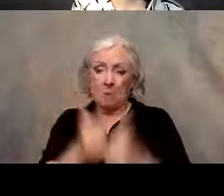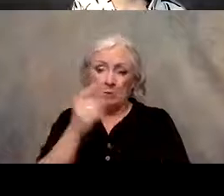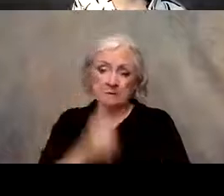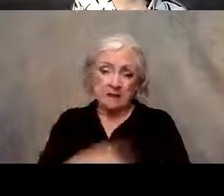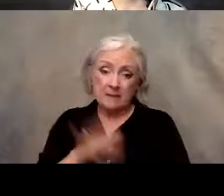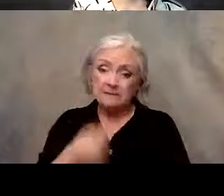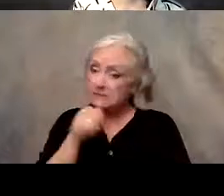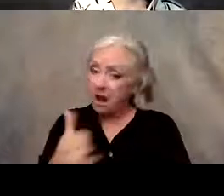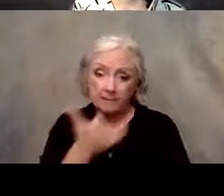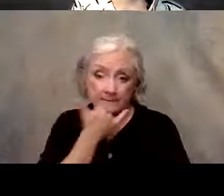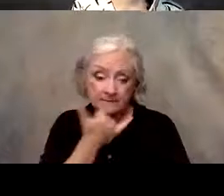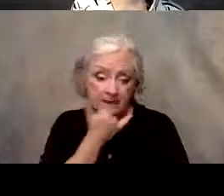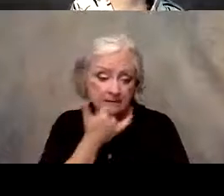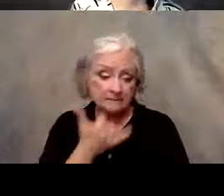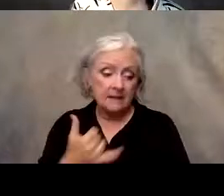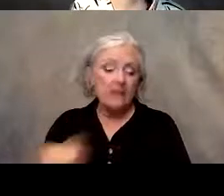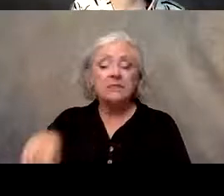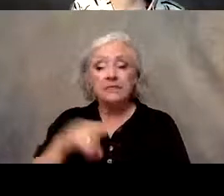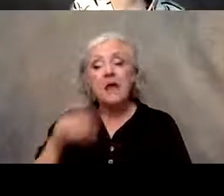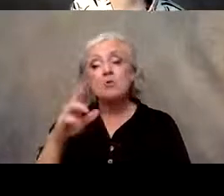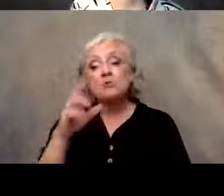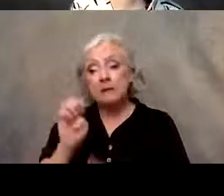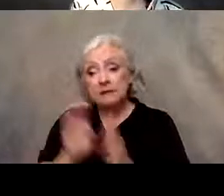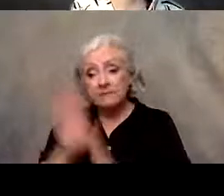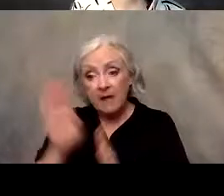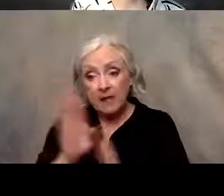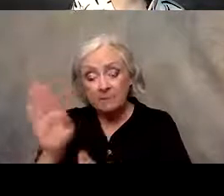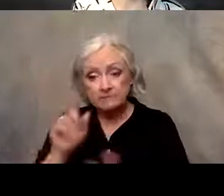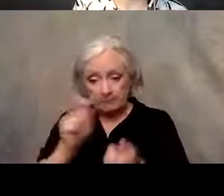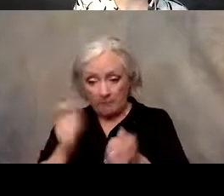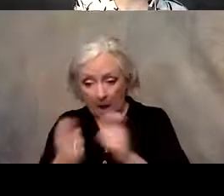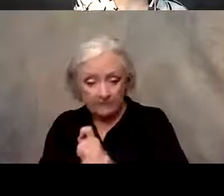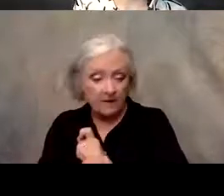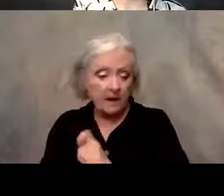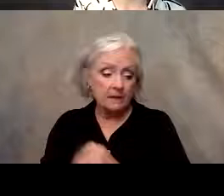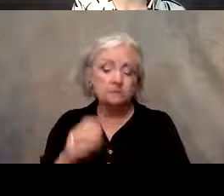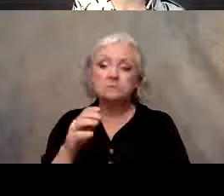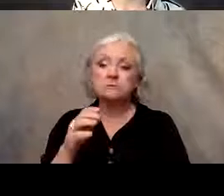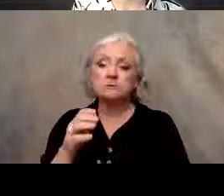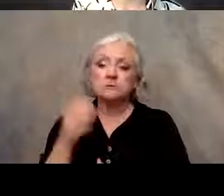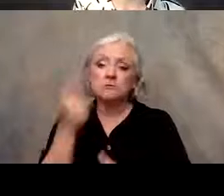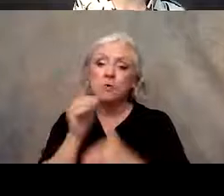It's a matter of readability. It's been modified in order to be at a comfortable readability level.